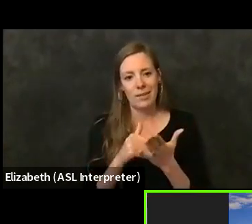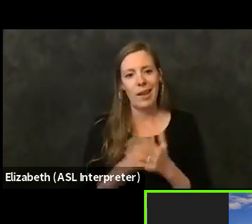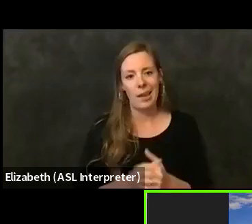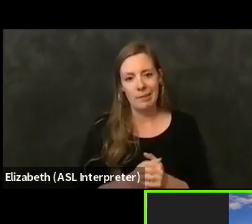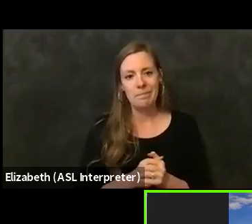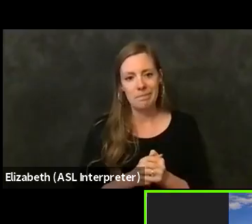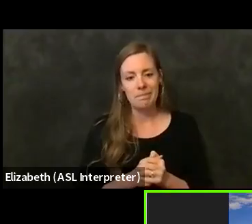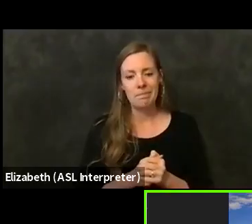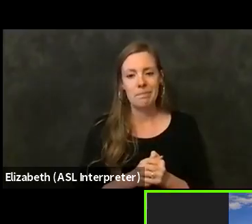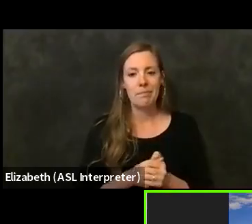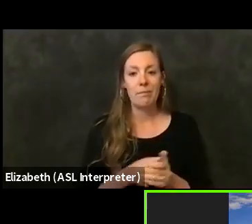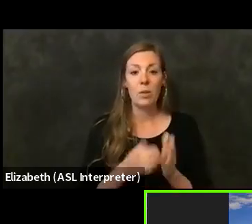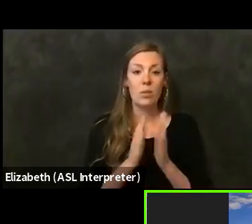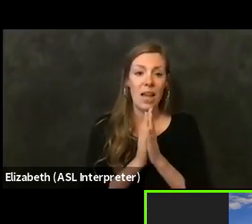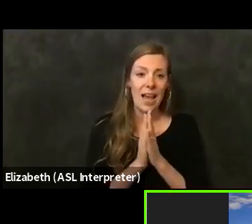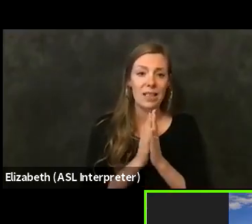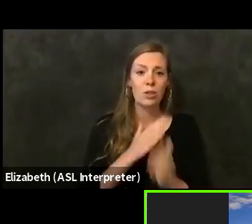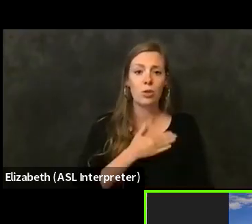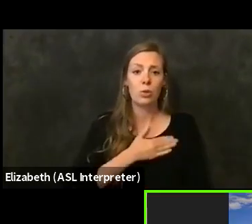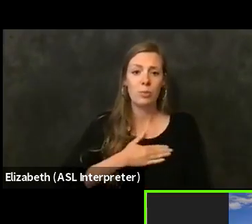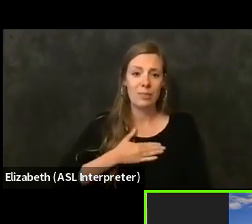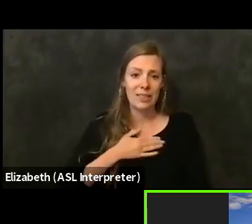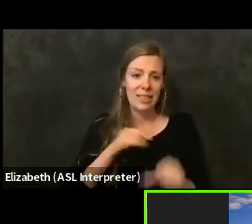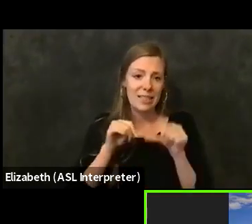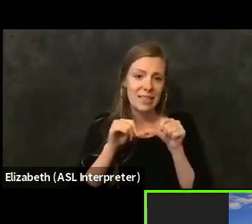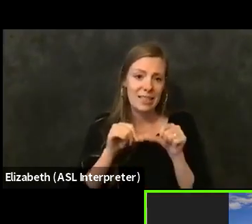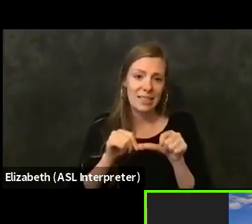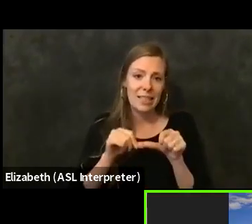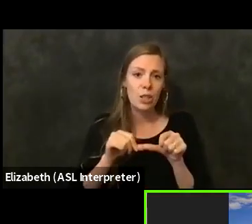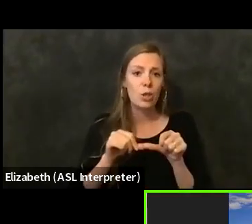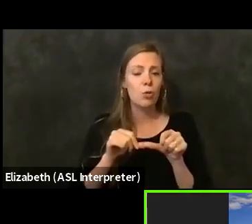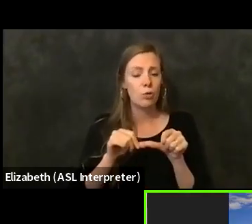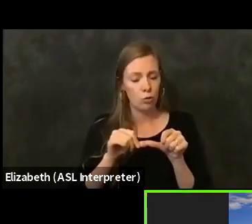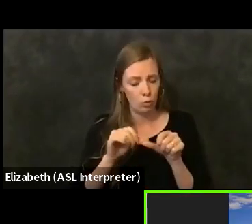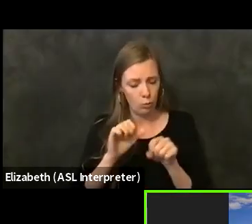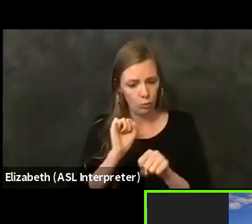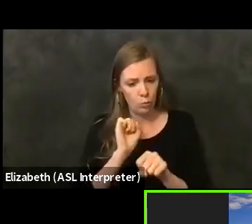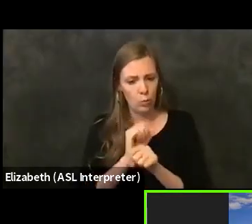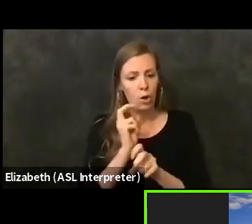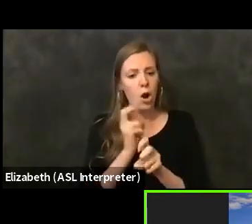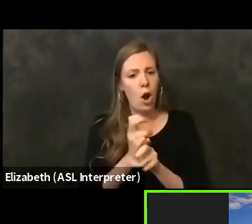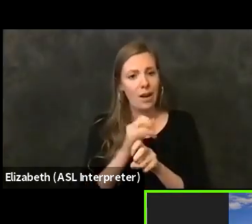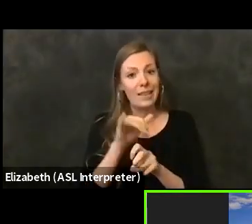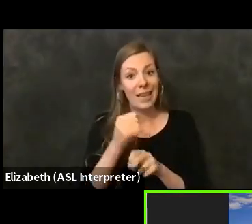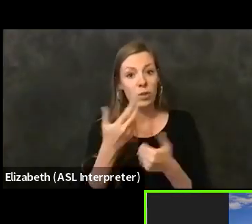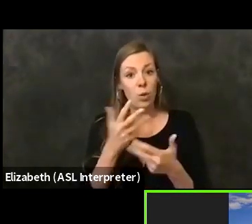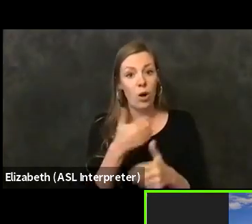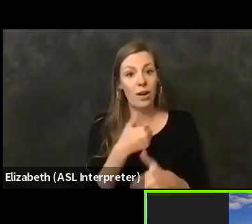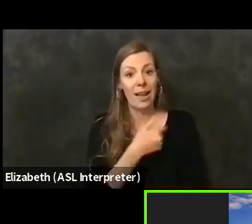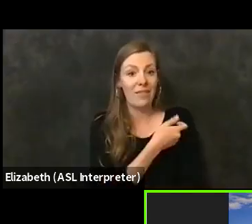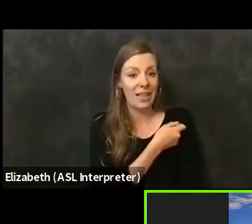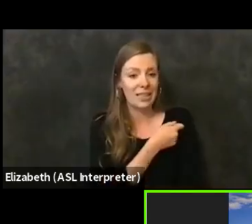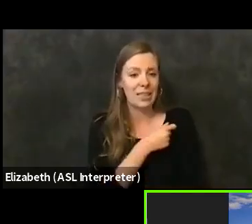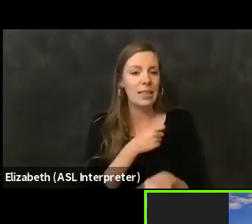ask for folks to continue to exercise diligence, because even though the vaccines are coming in, there's still guidelines for masking and social